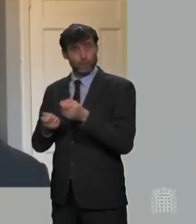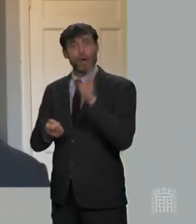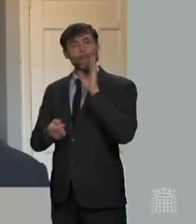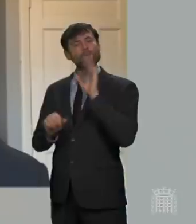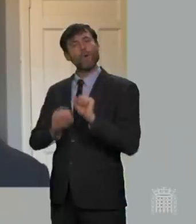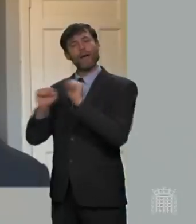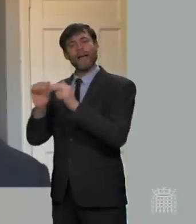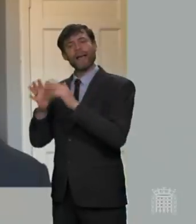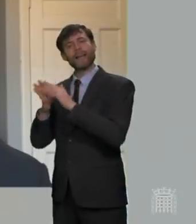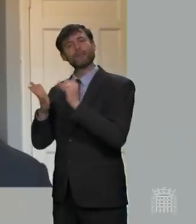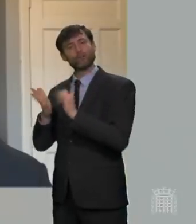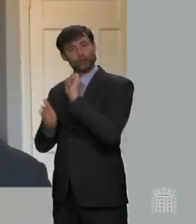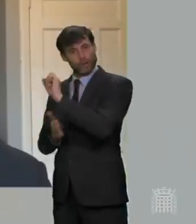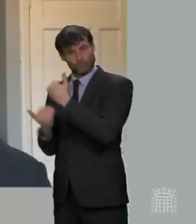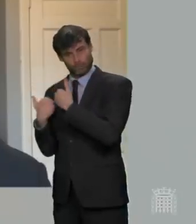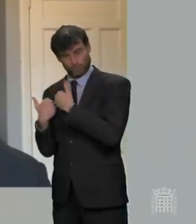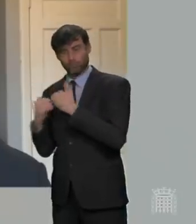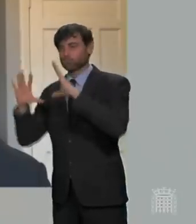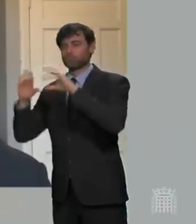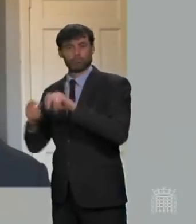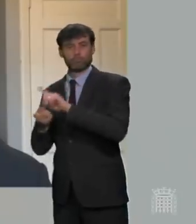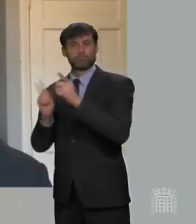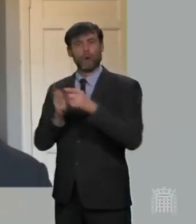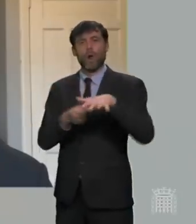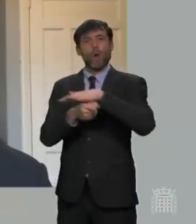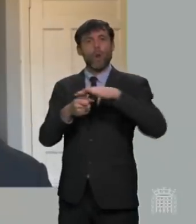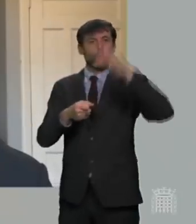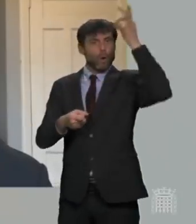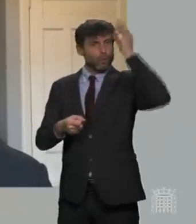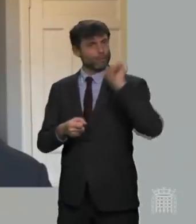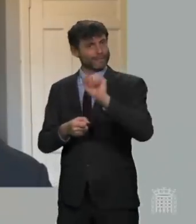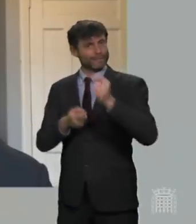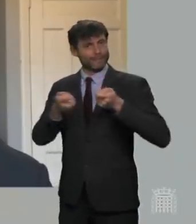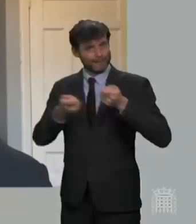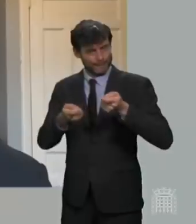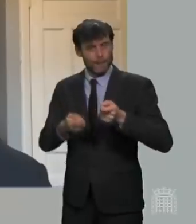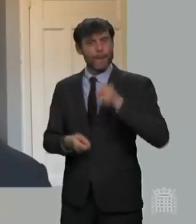and those services are now overwhelmed after a decade of cuts and fragmentation.